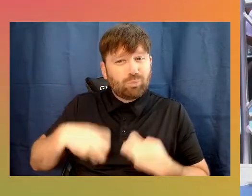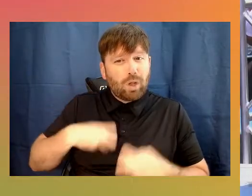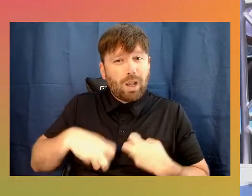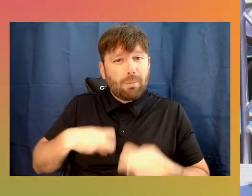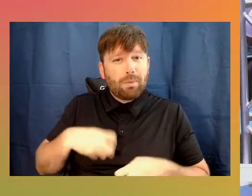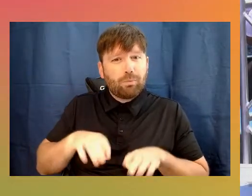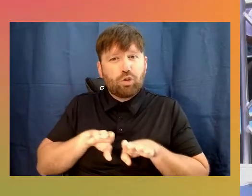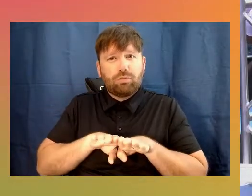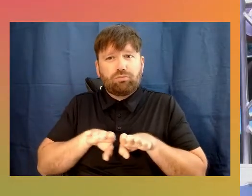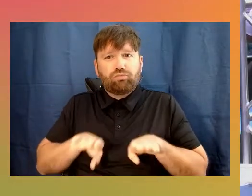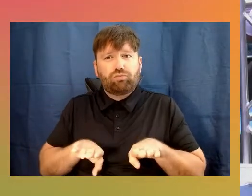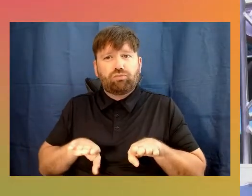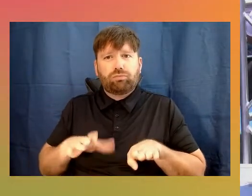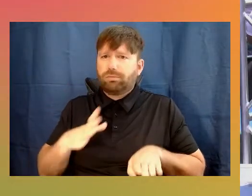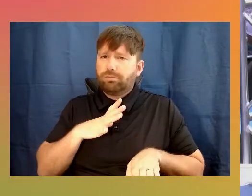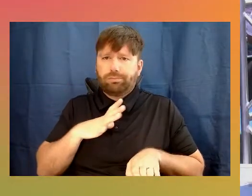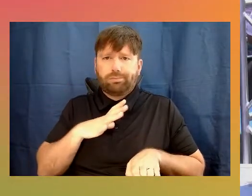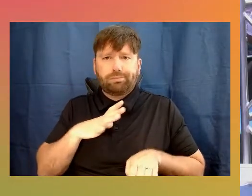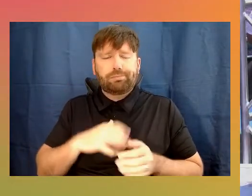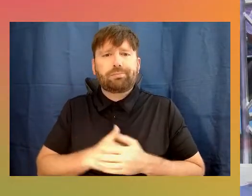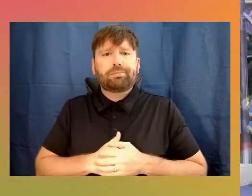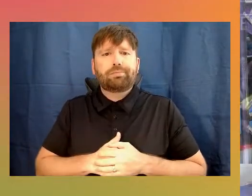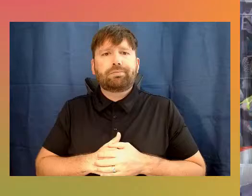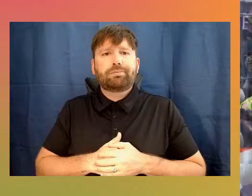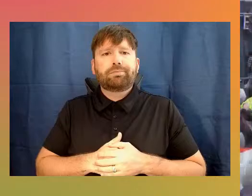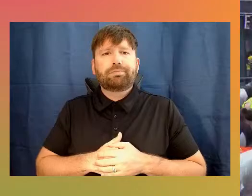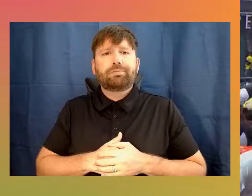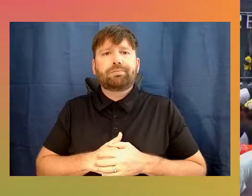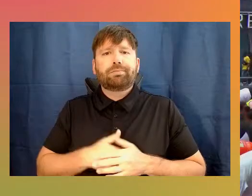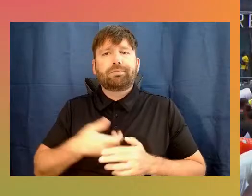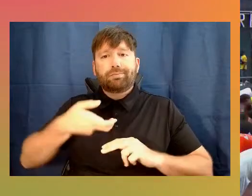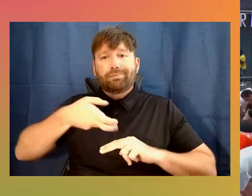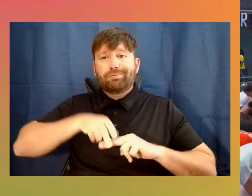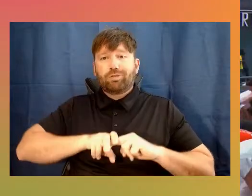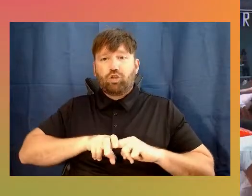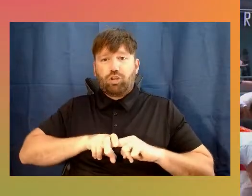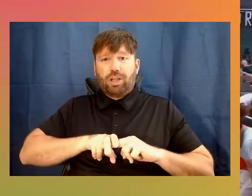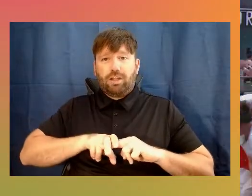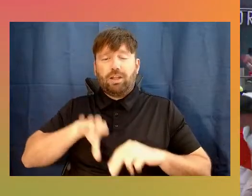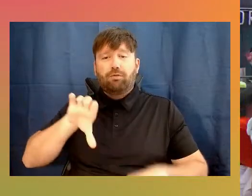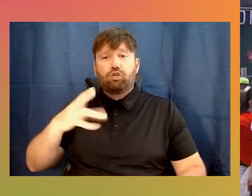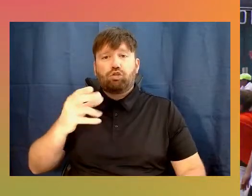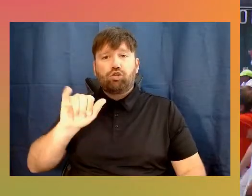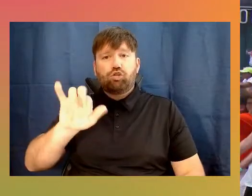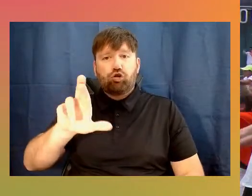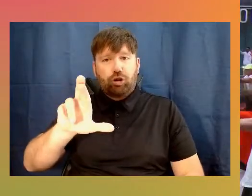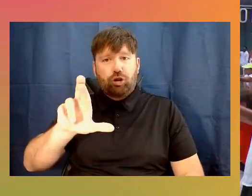YOU KNOW YOU HAVE LOWER BACK ISSUES, SEPARATE YOUR FEET HIP DISTANCE.